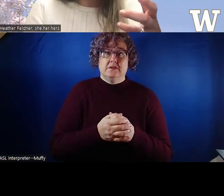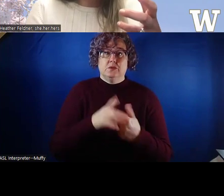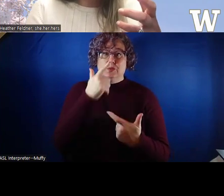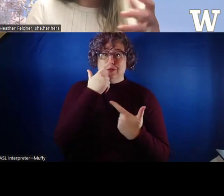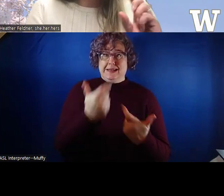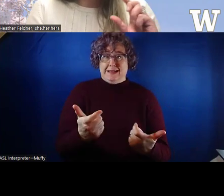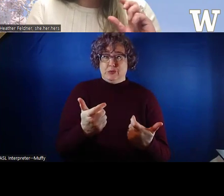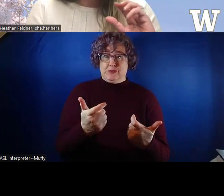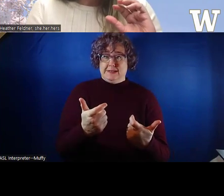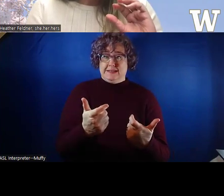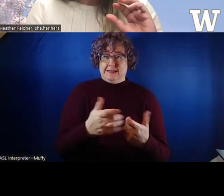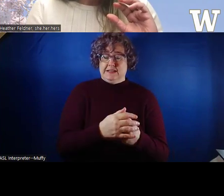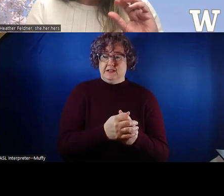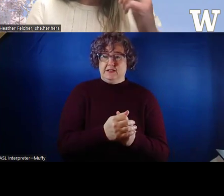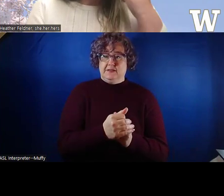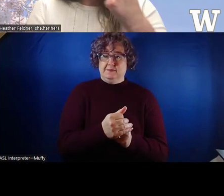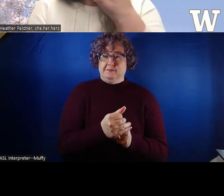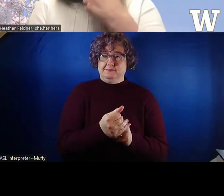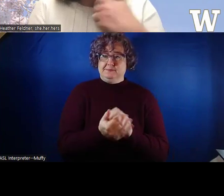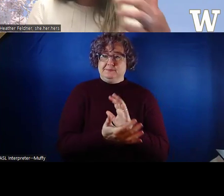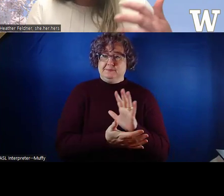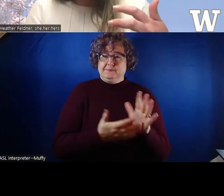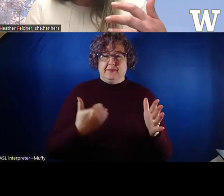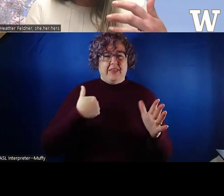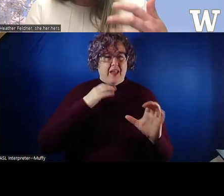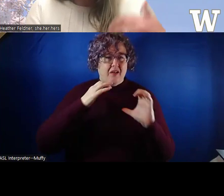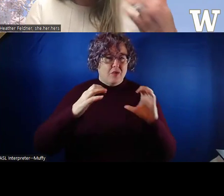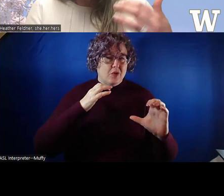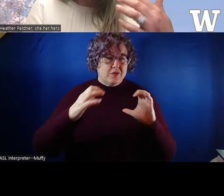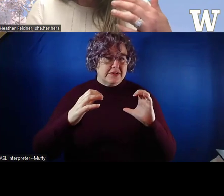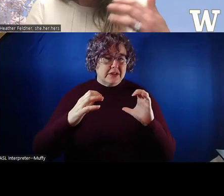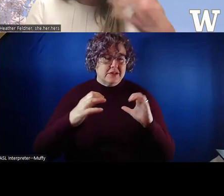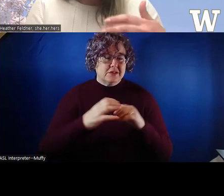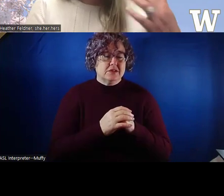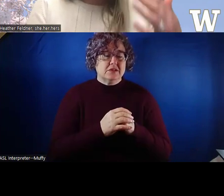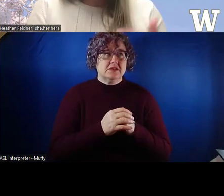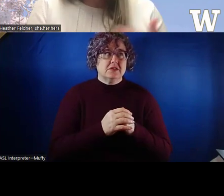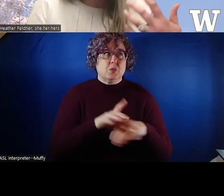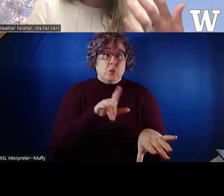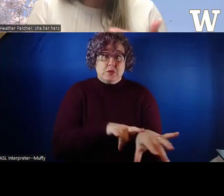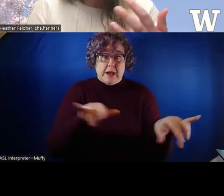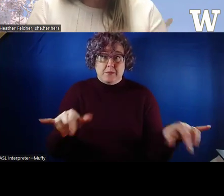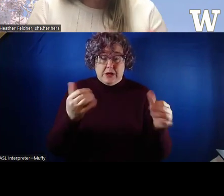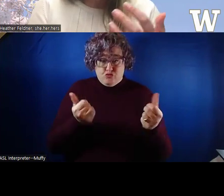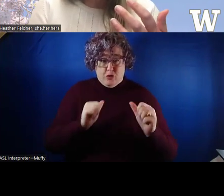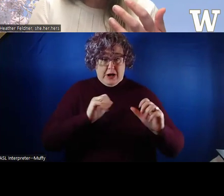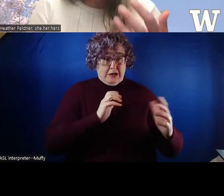to kind of have conversations that where you were simultaneously trying to meet a parent